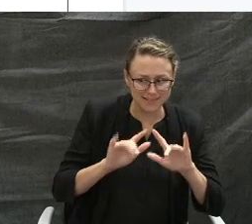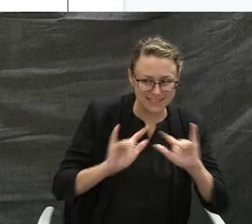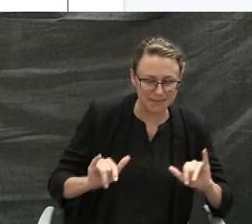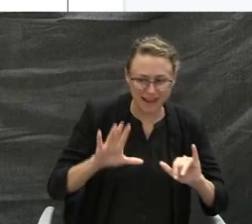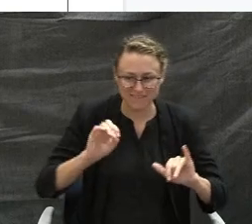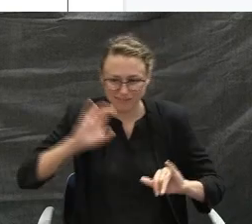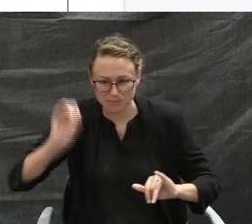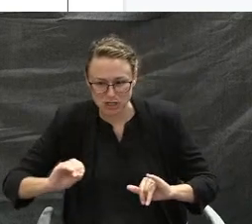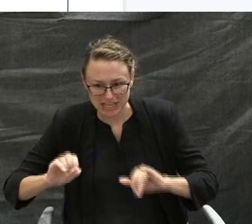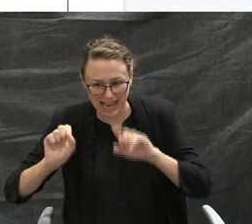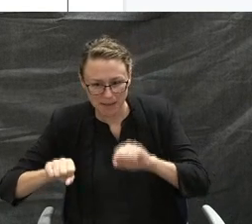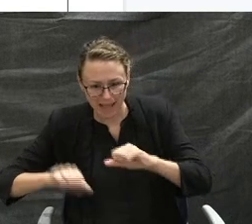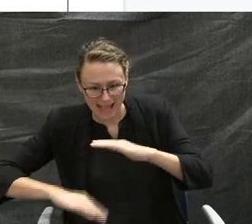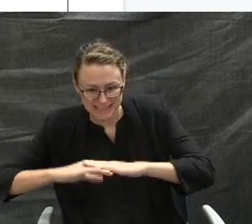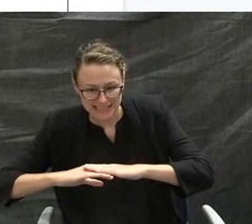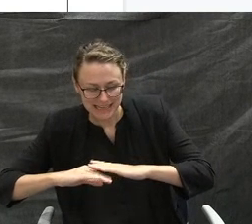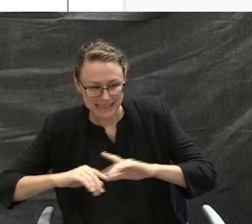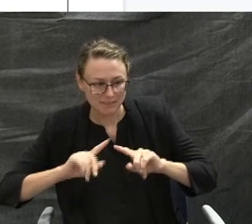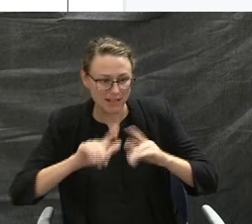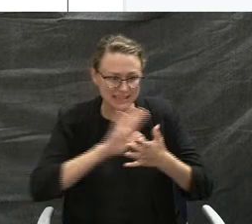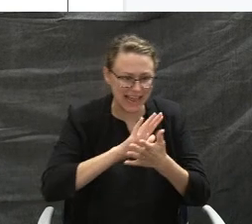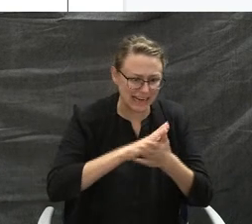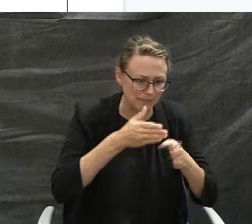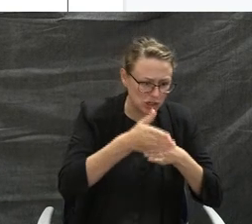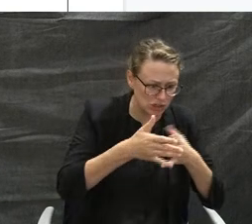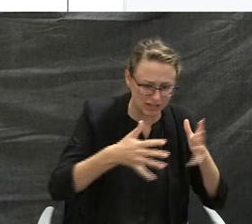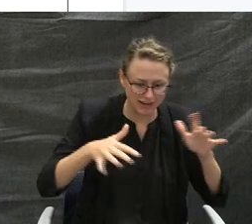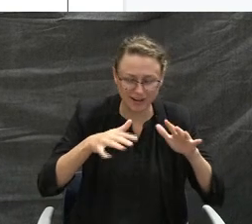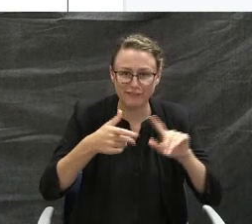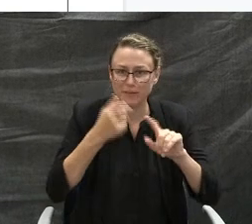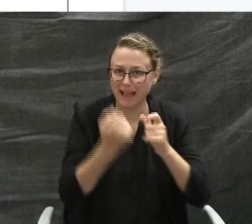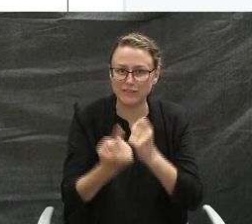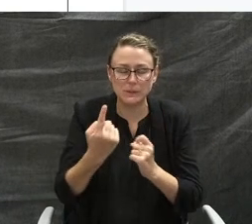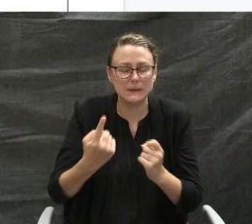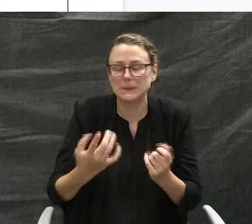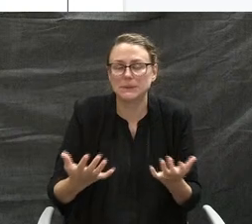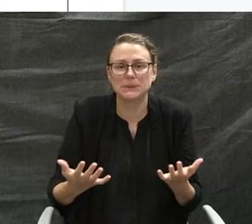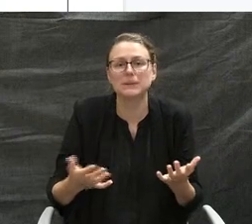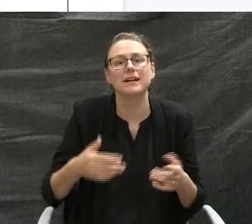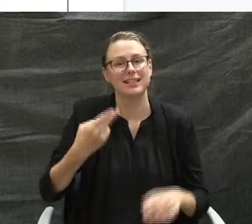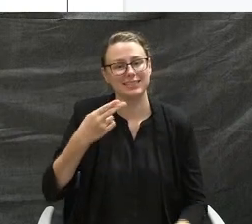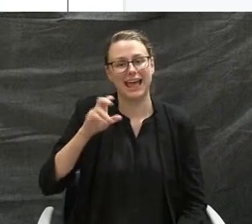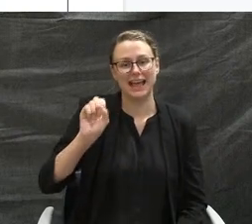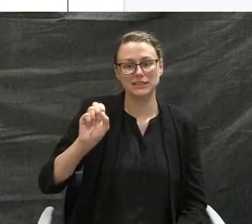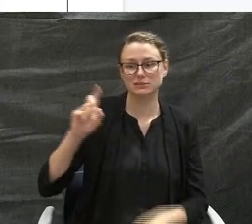capacity and the high level of academic rigor expected from all stakeholders. The high schools long tradition of allowing